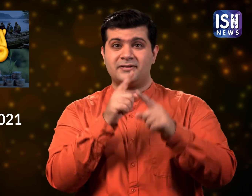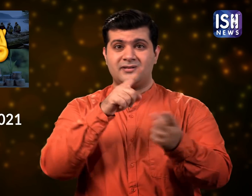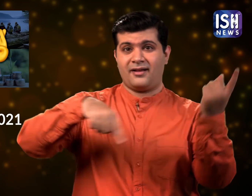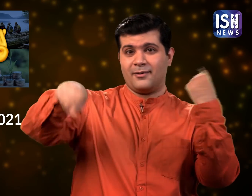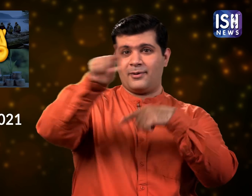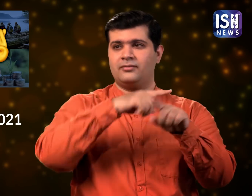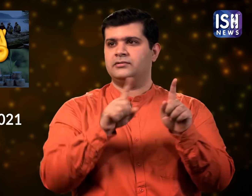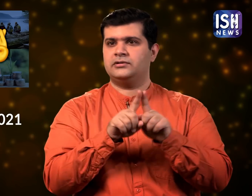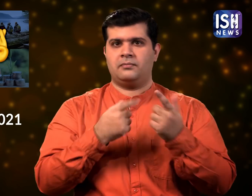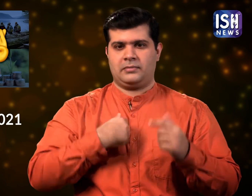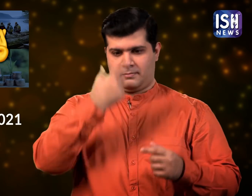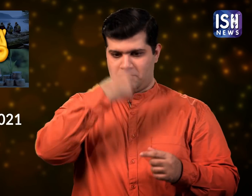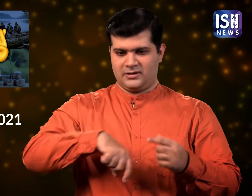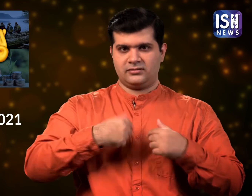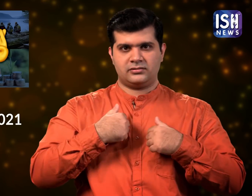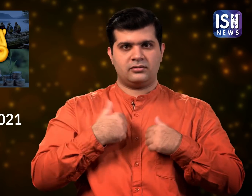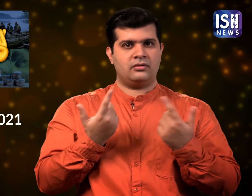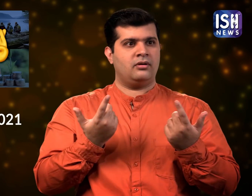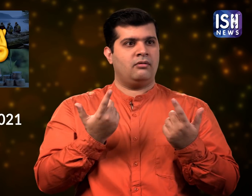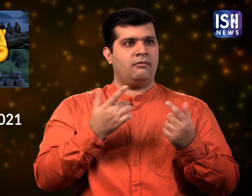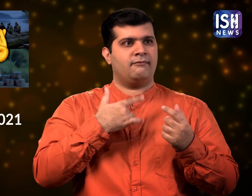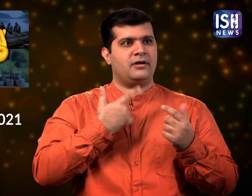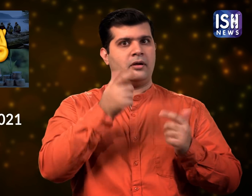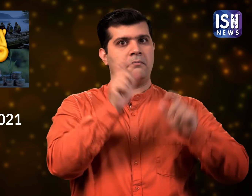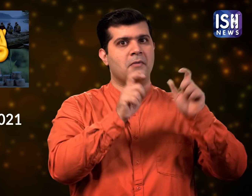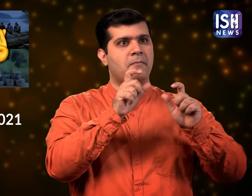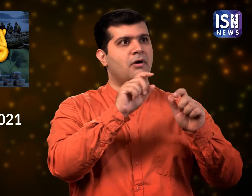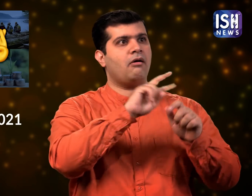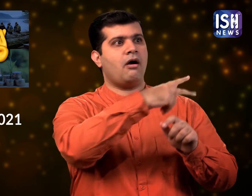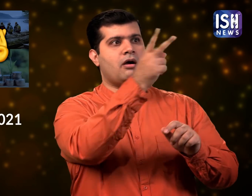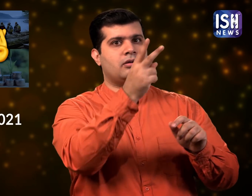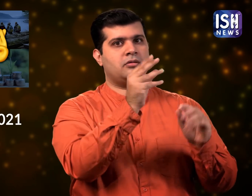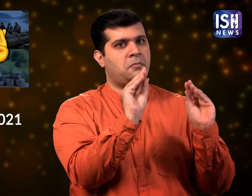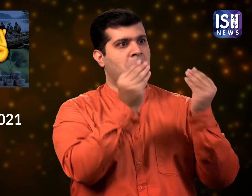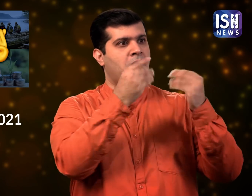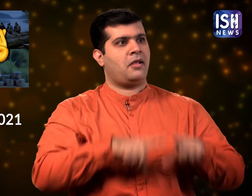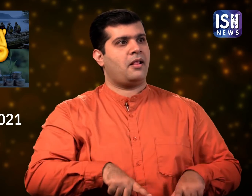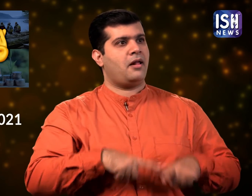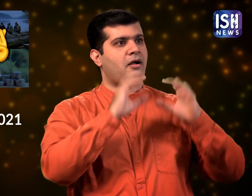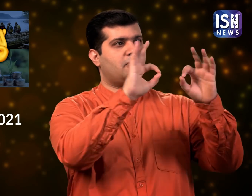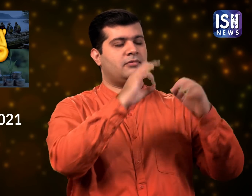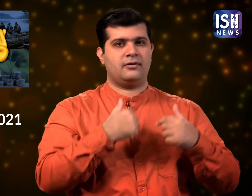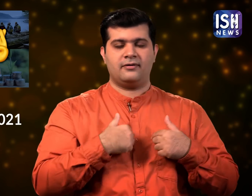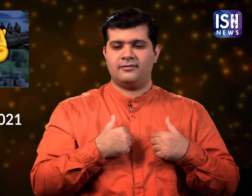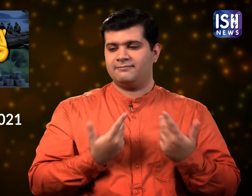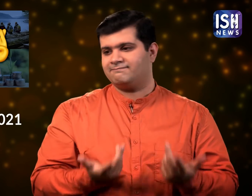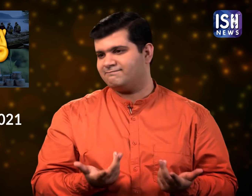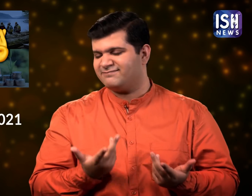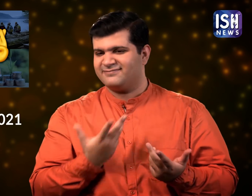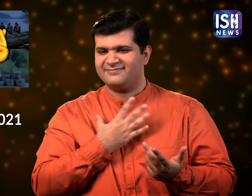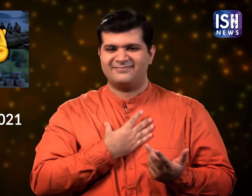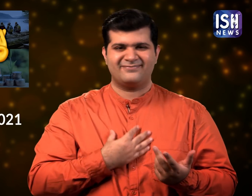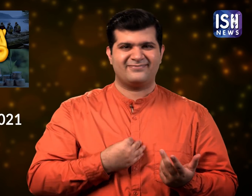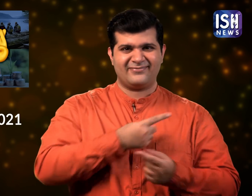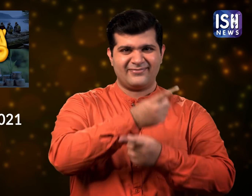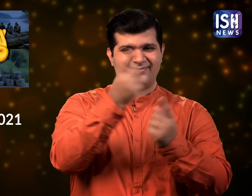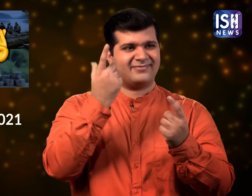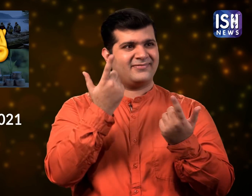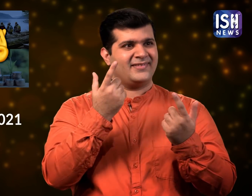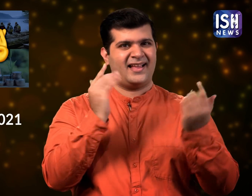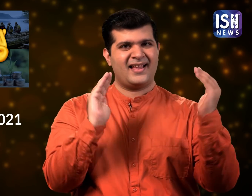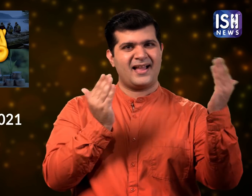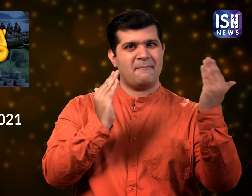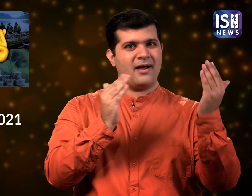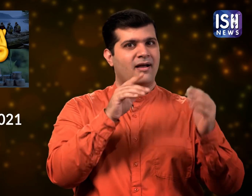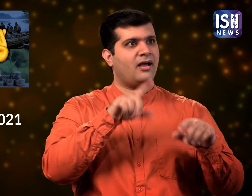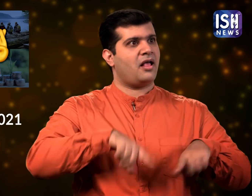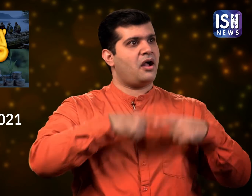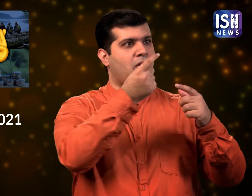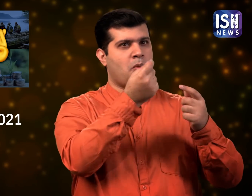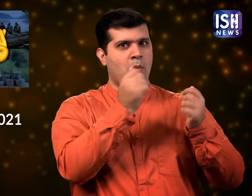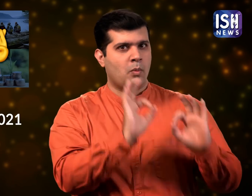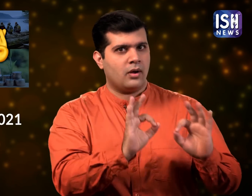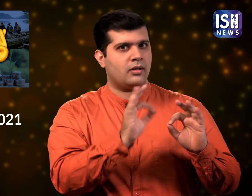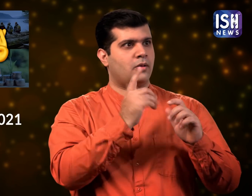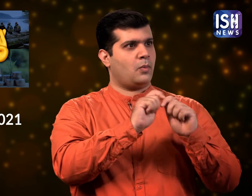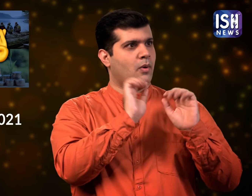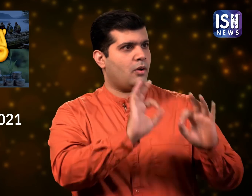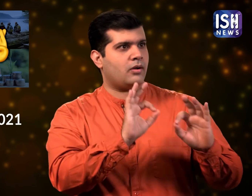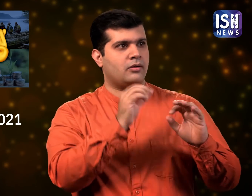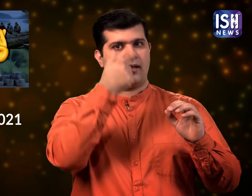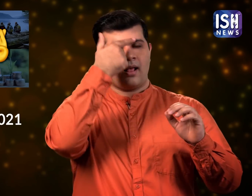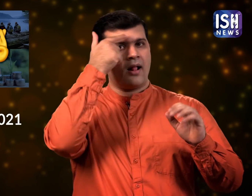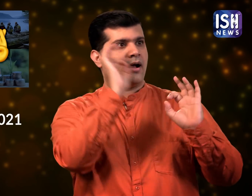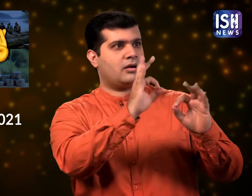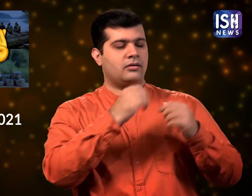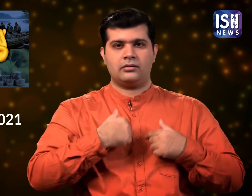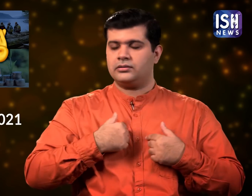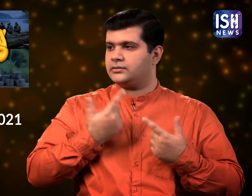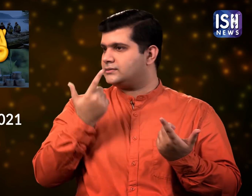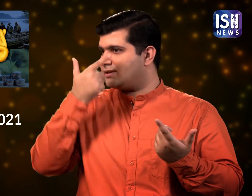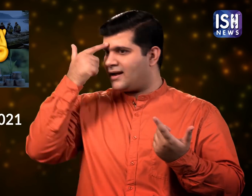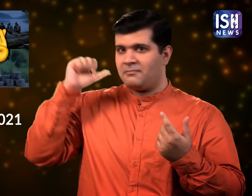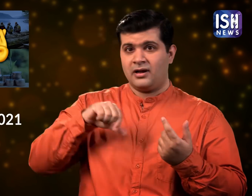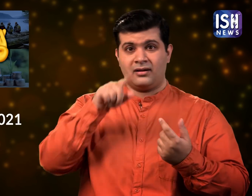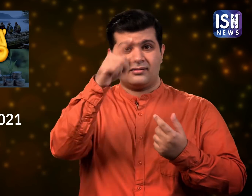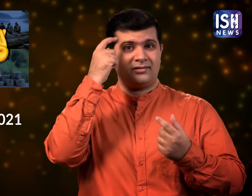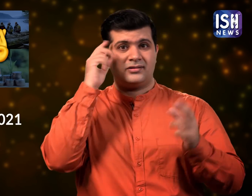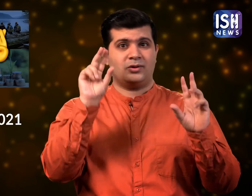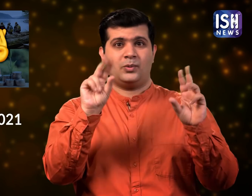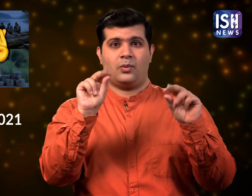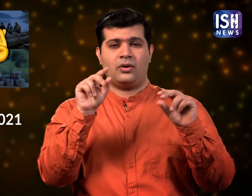Do not compare your life with others in terms of money or luck.